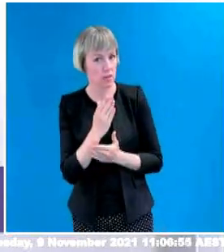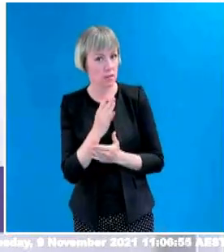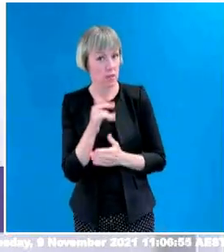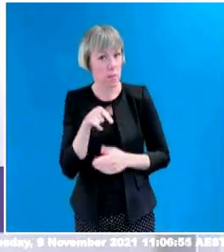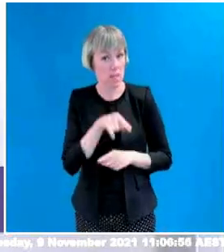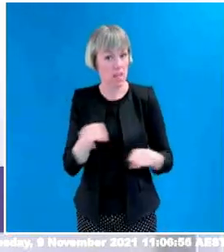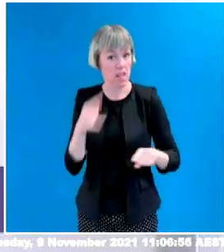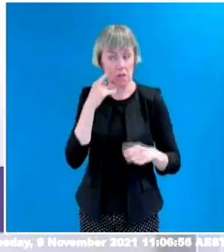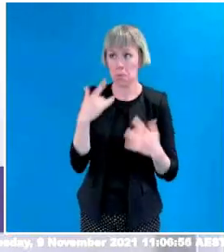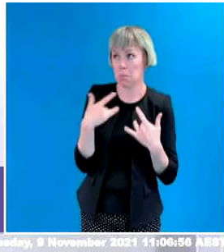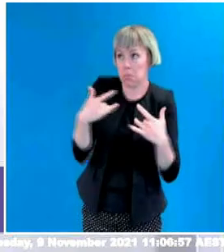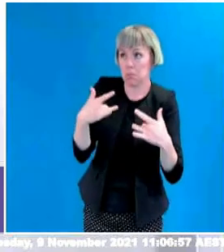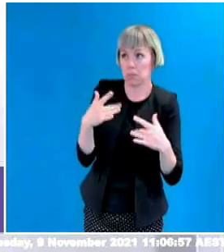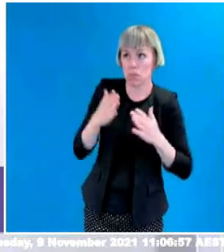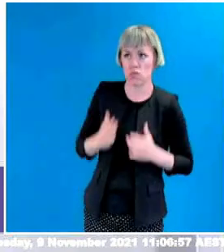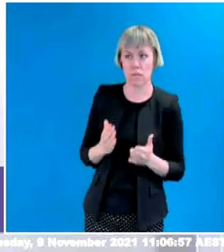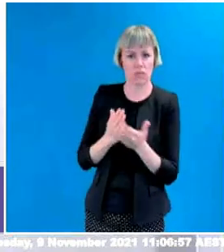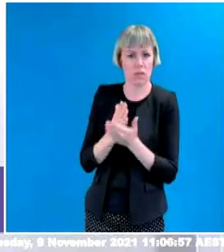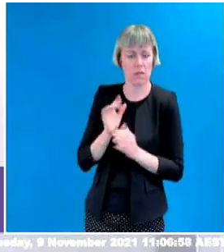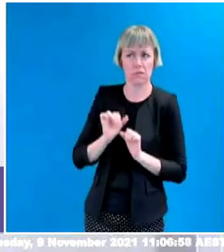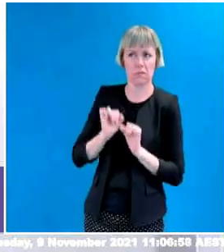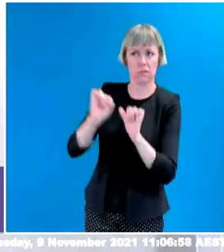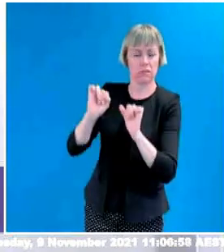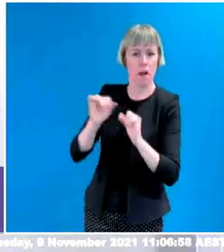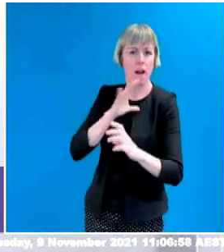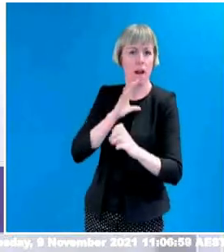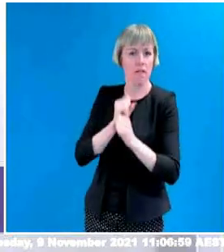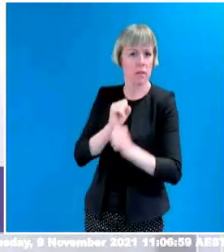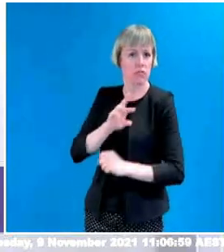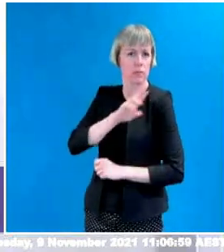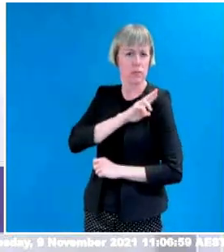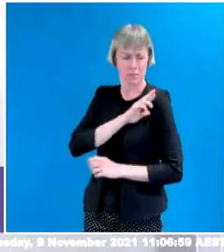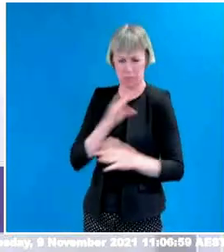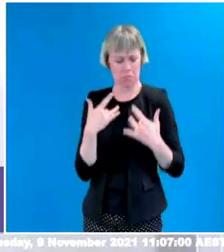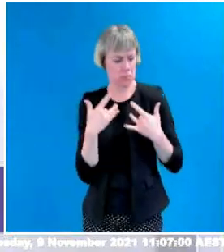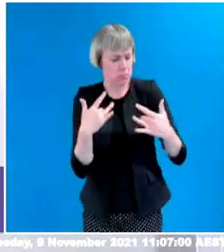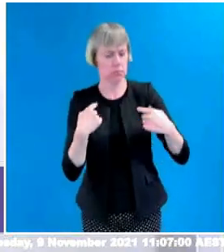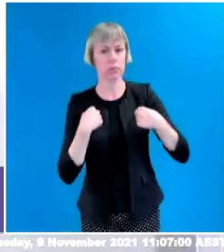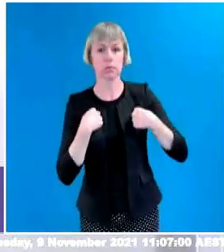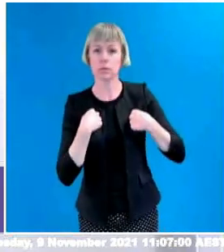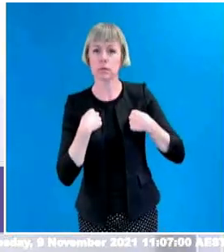Can you take us through the process of how business identifies what rights even